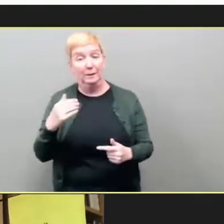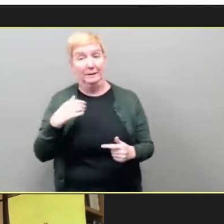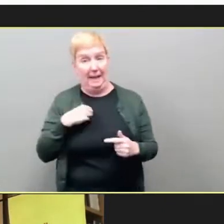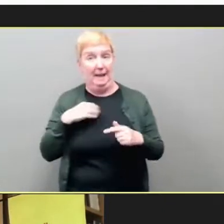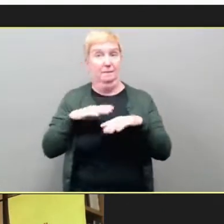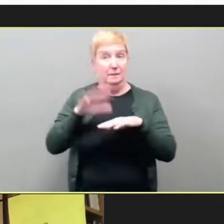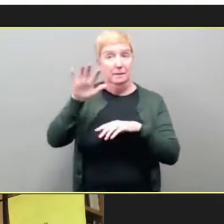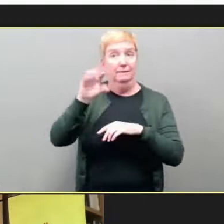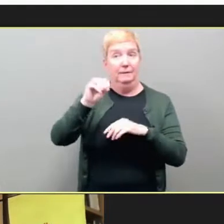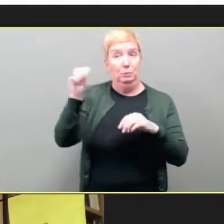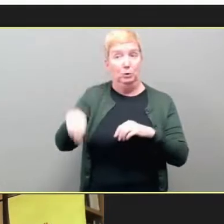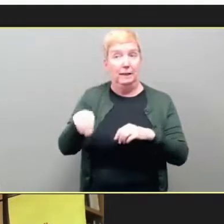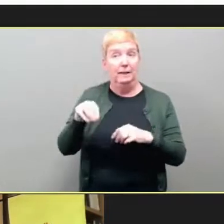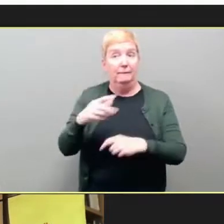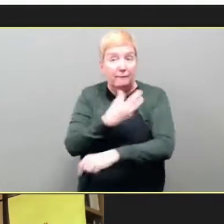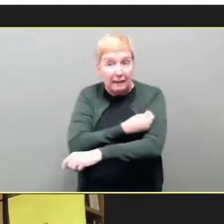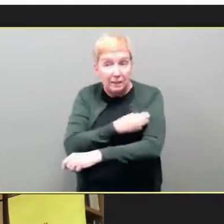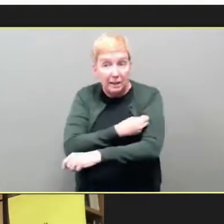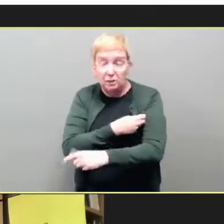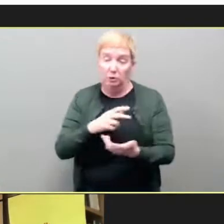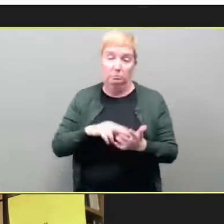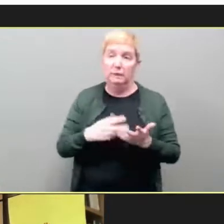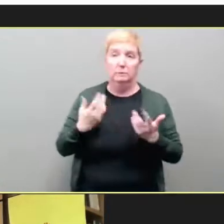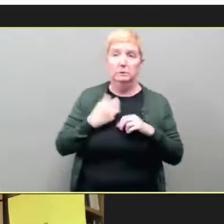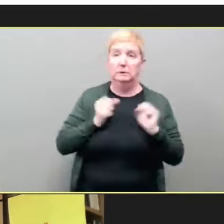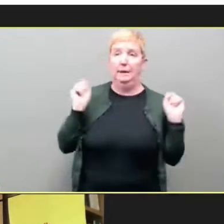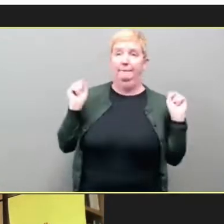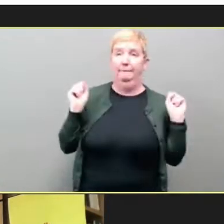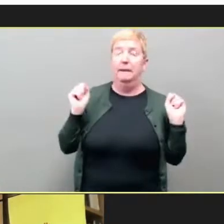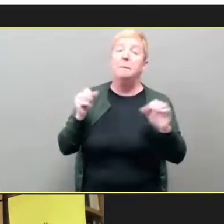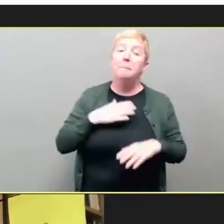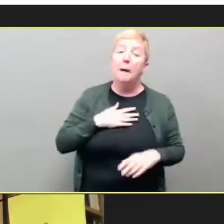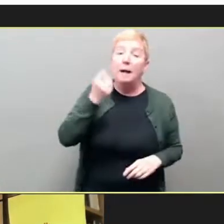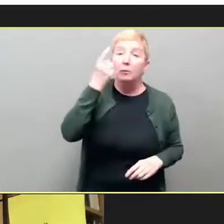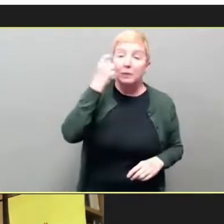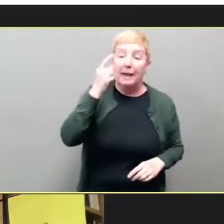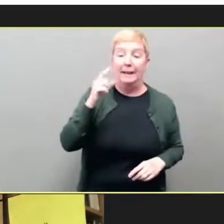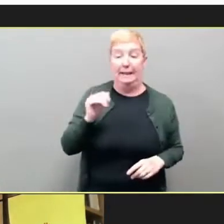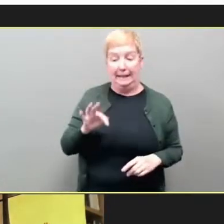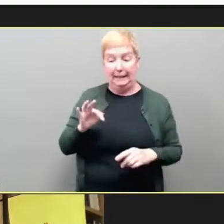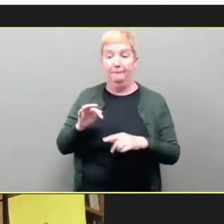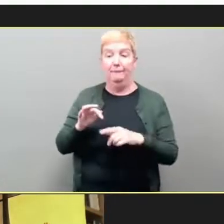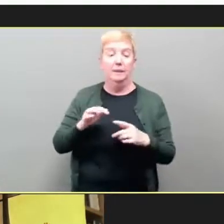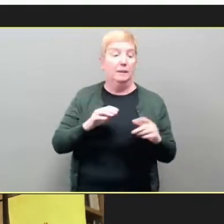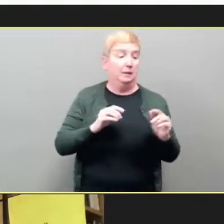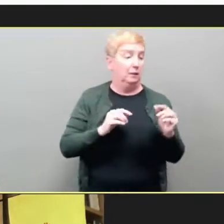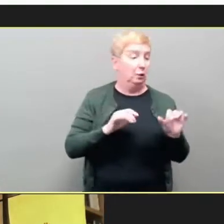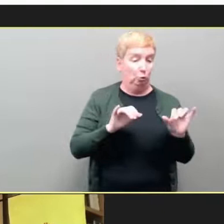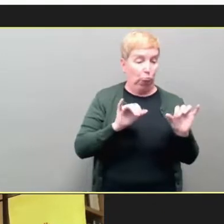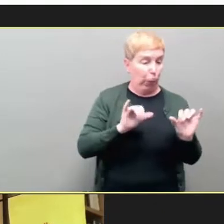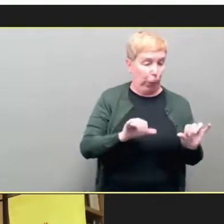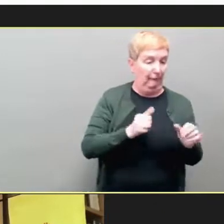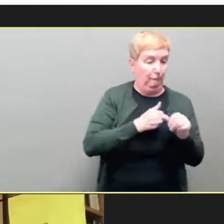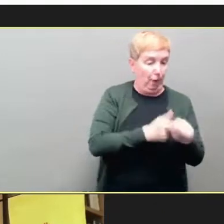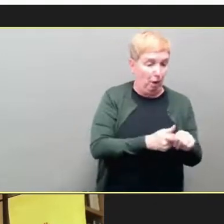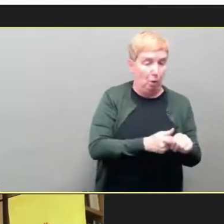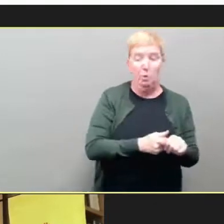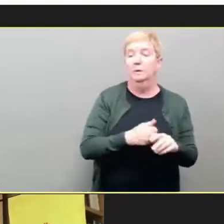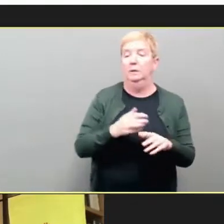understanding is that once you're turquoise, if you continue to meet the green criteria, you would stay turquoise. Now you have three